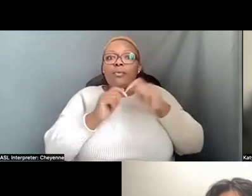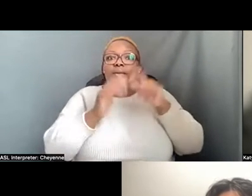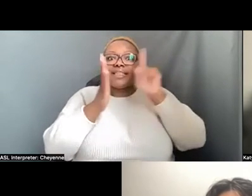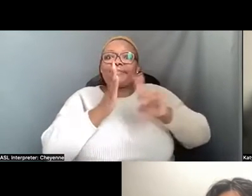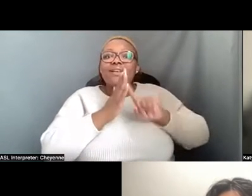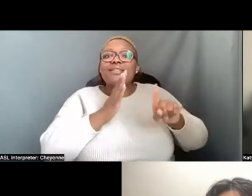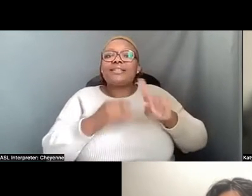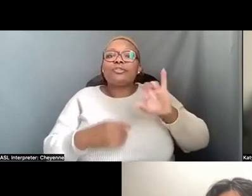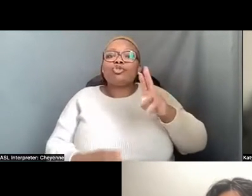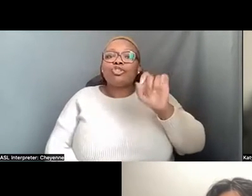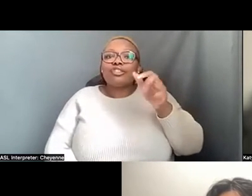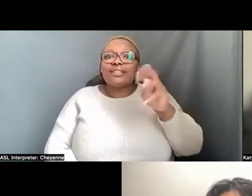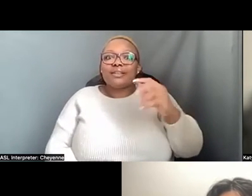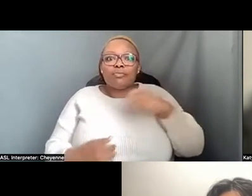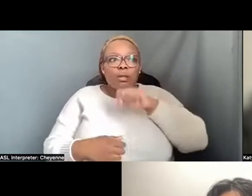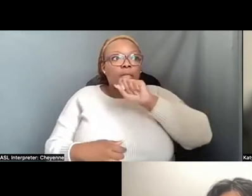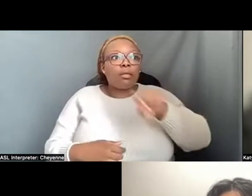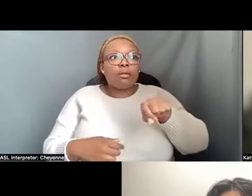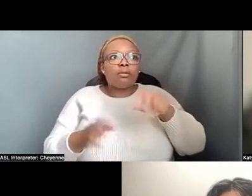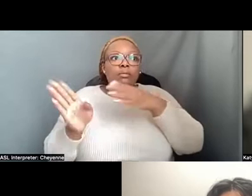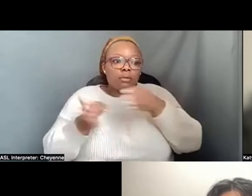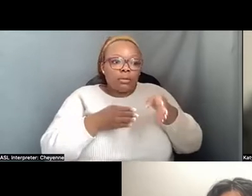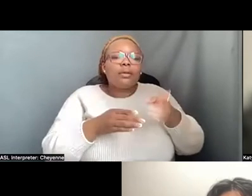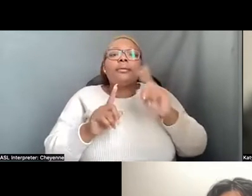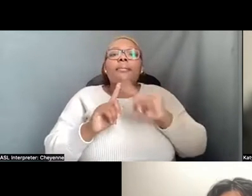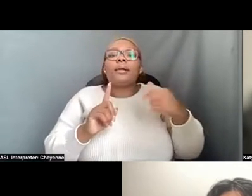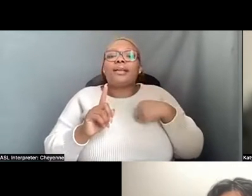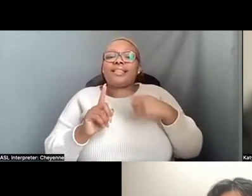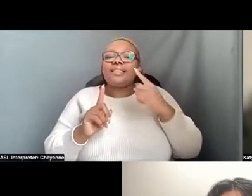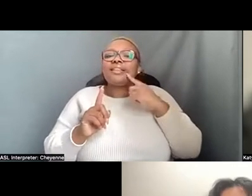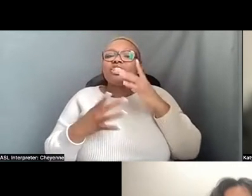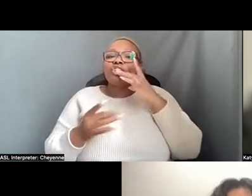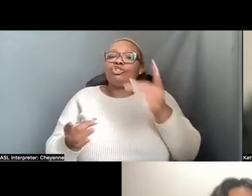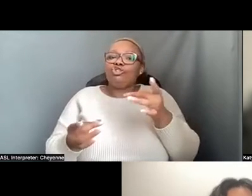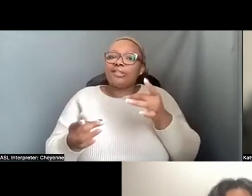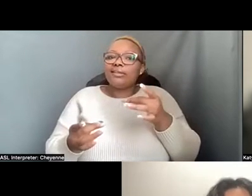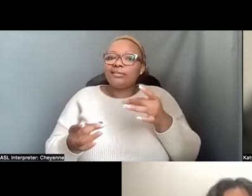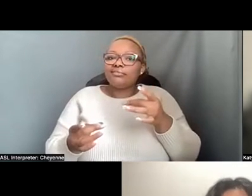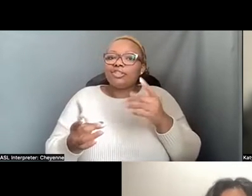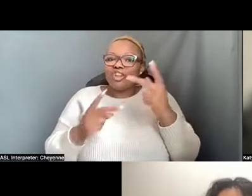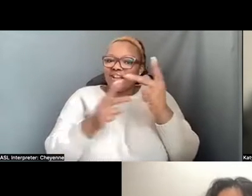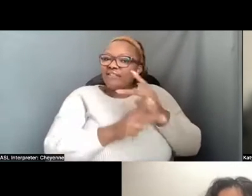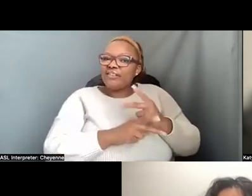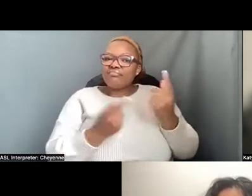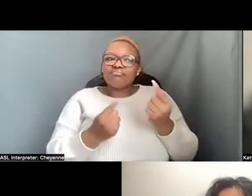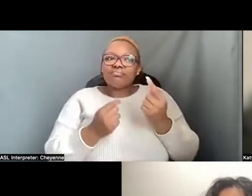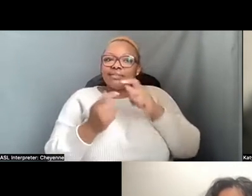with this investigative journalism tact. But it is an interesting space to kind of navigate.